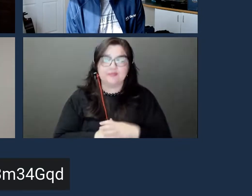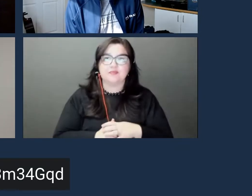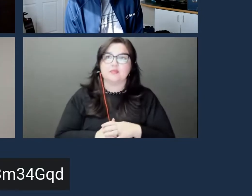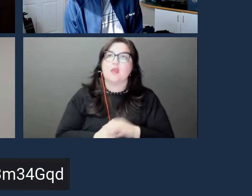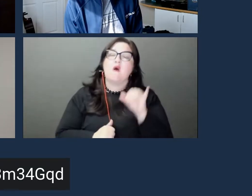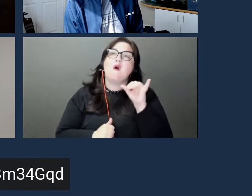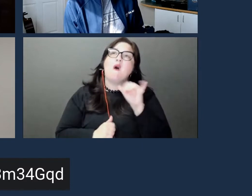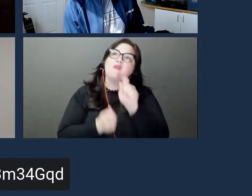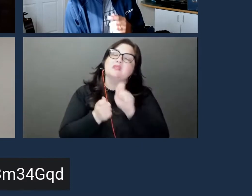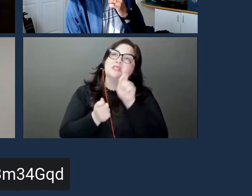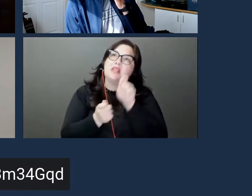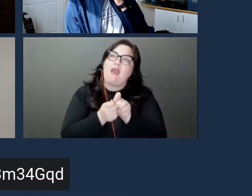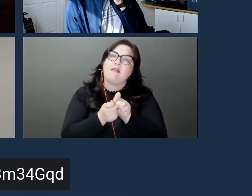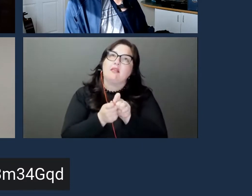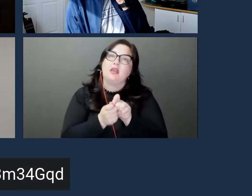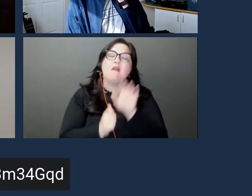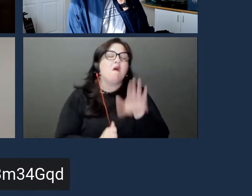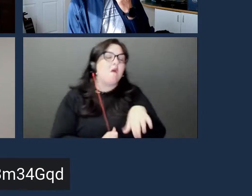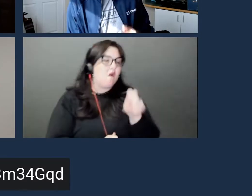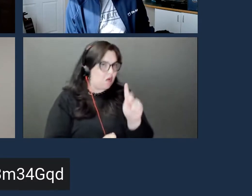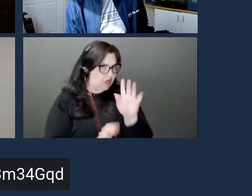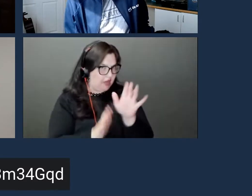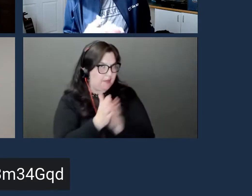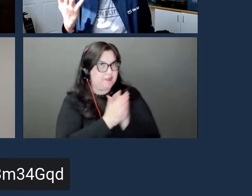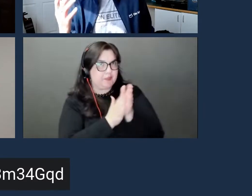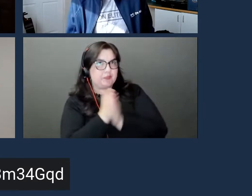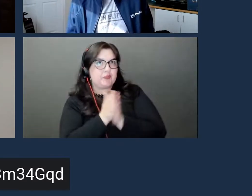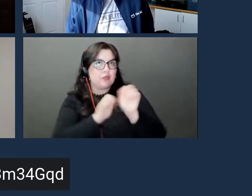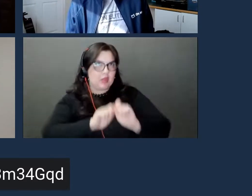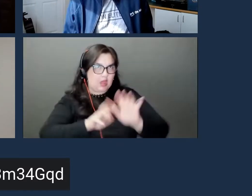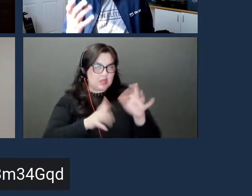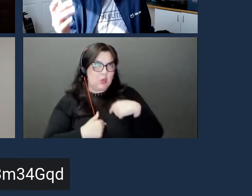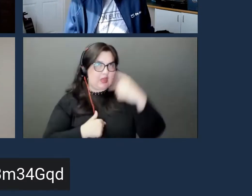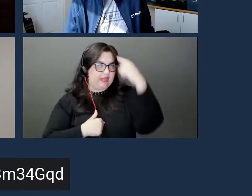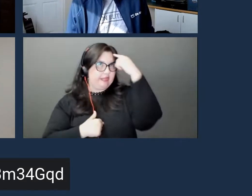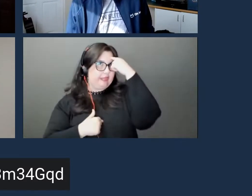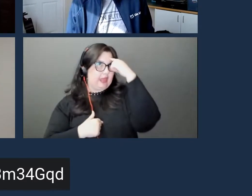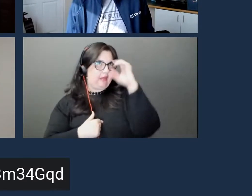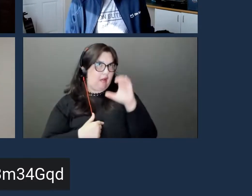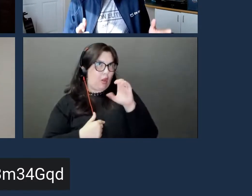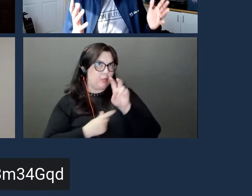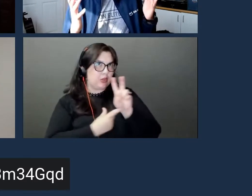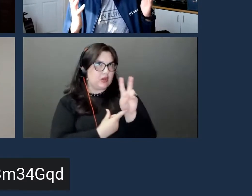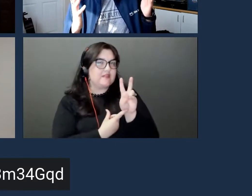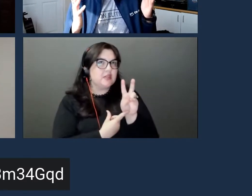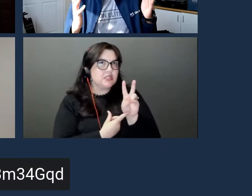(overlapping discussion) Who think of computer vision, for some of us who are familiar,